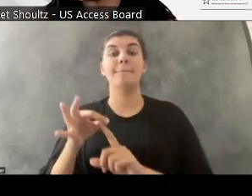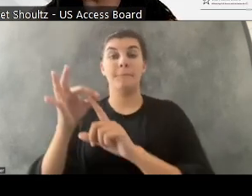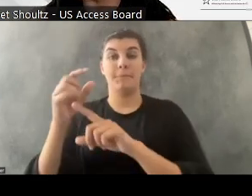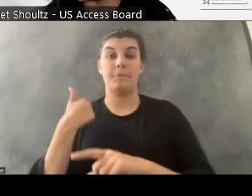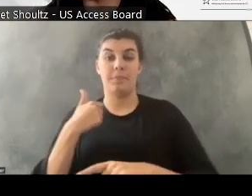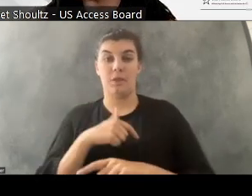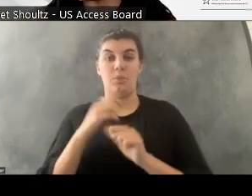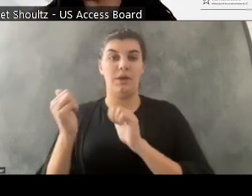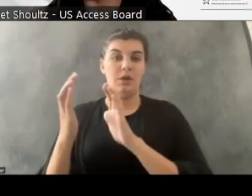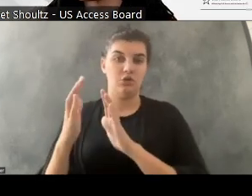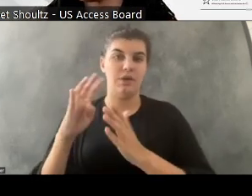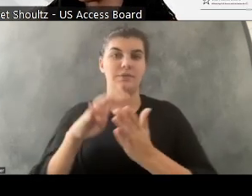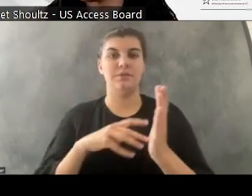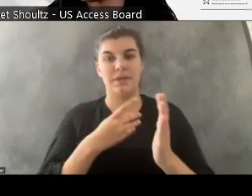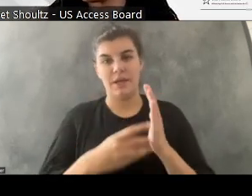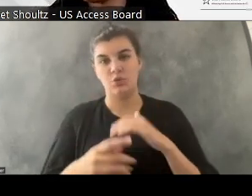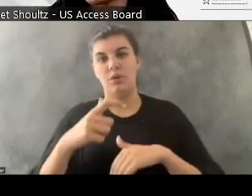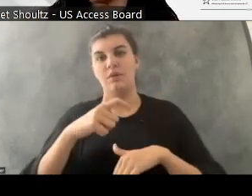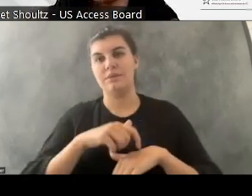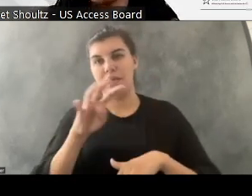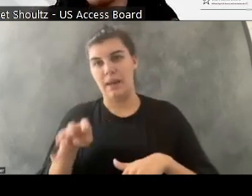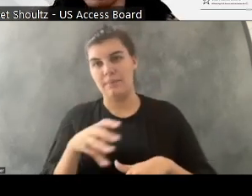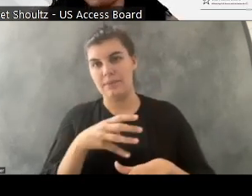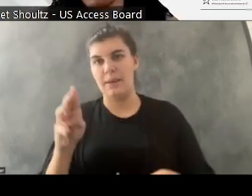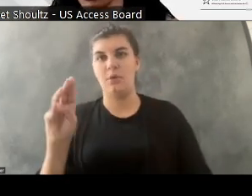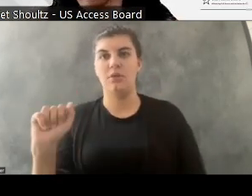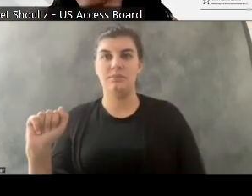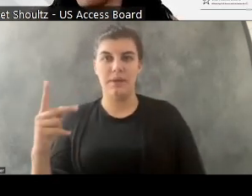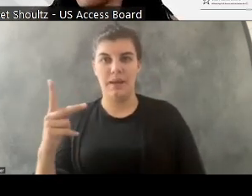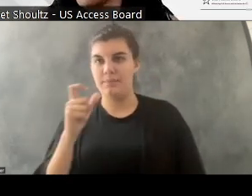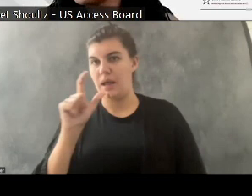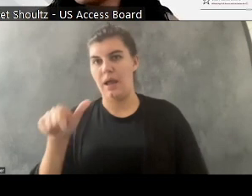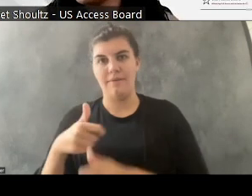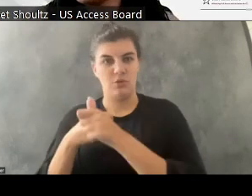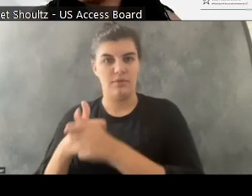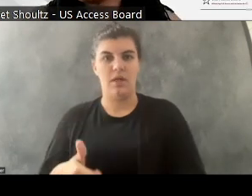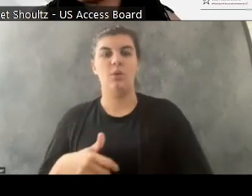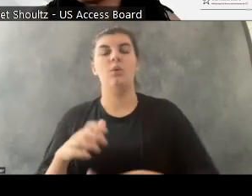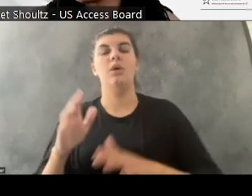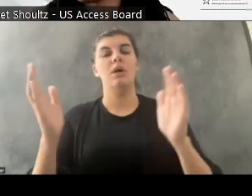we address transit schedules, timetables and maps, those are not required to comply. We've